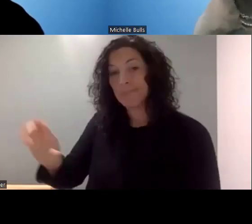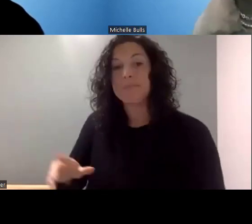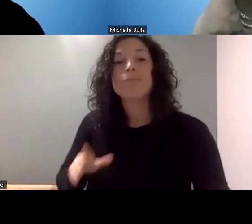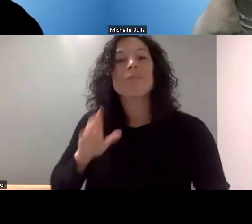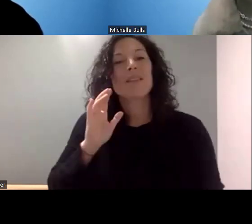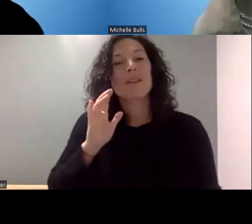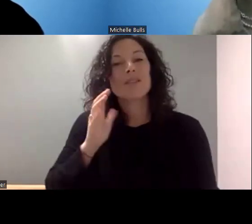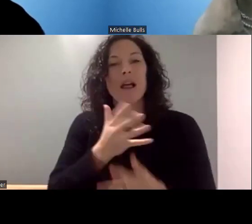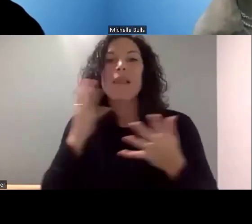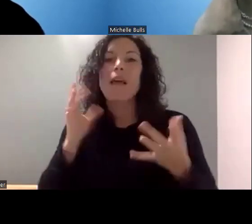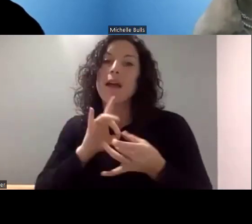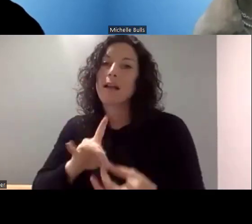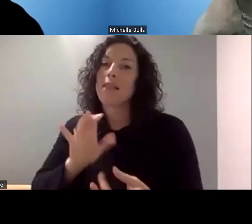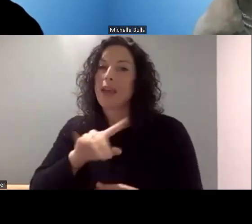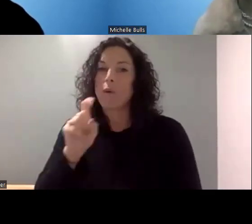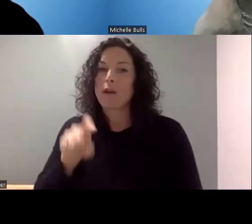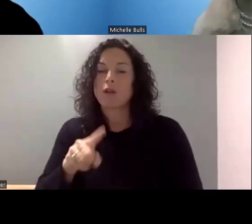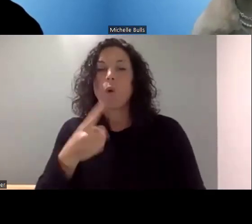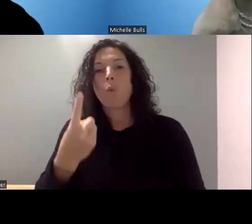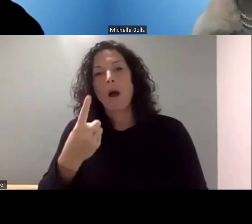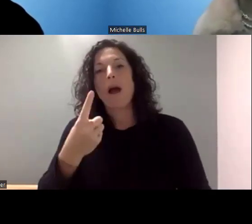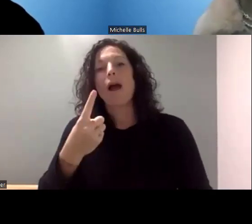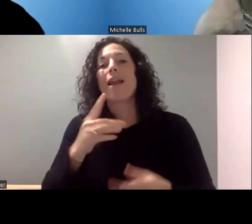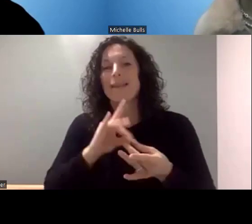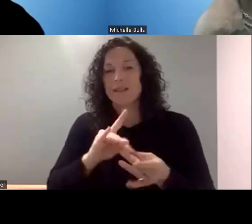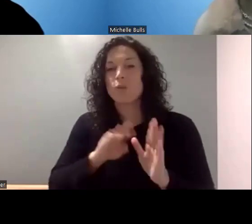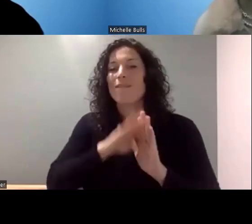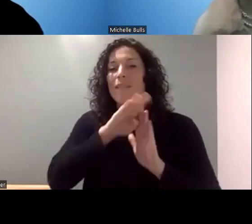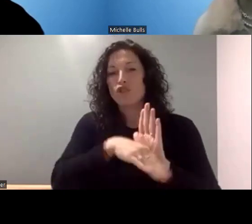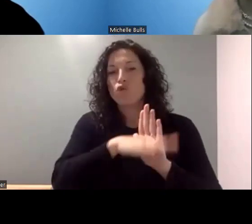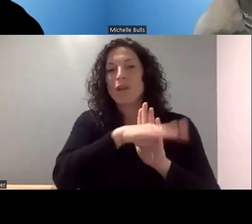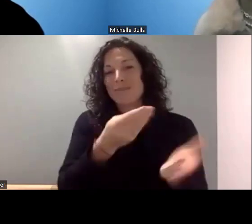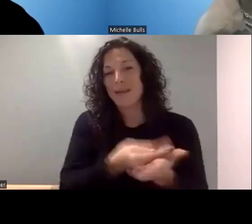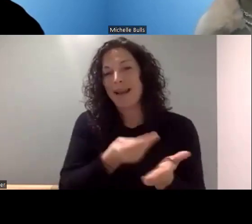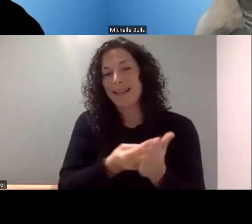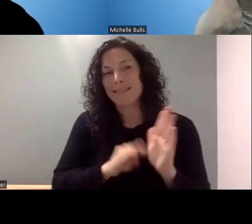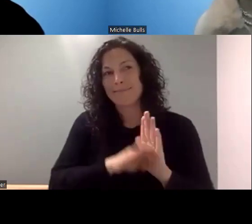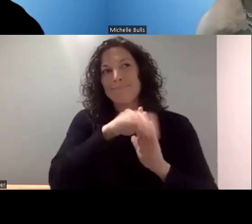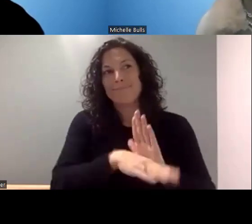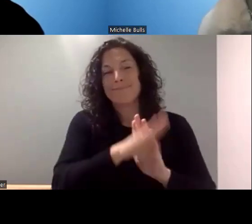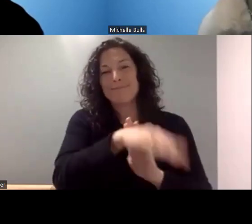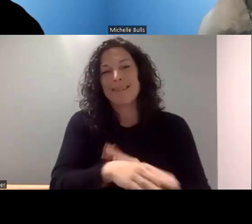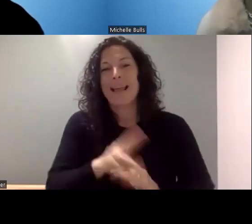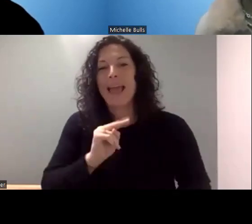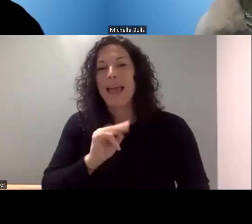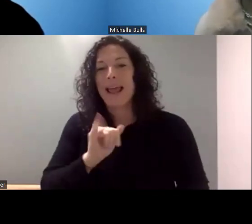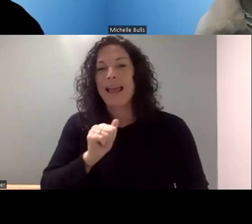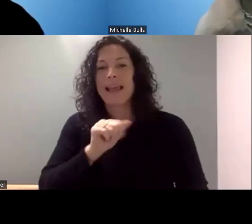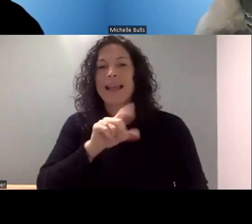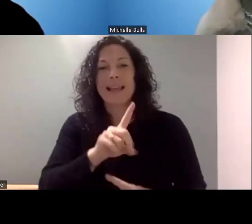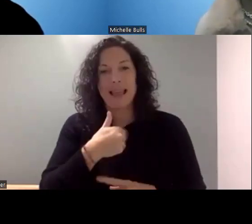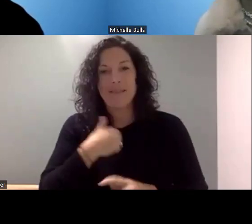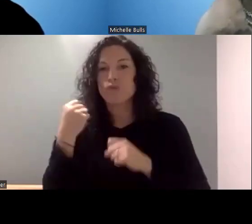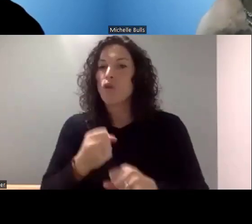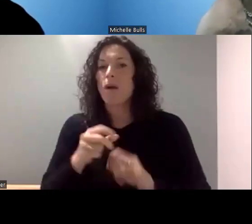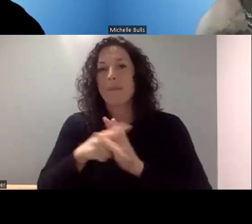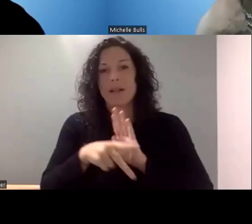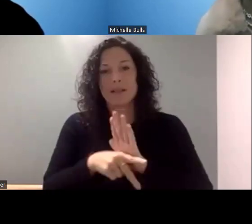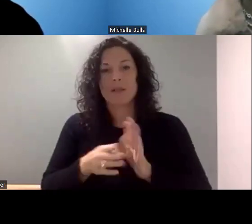so one has to do with fluctuation, and you can talk to the IC. NIAID has a very strong policy regarding requesting inflation,